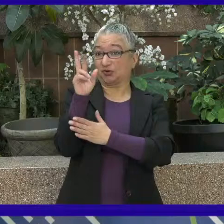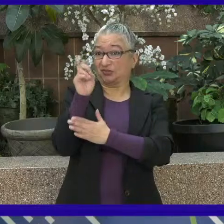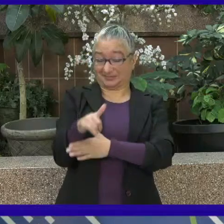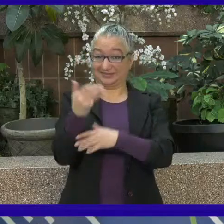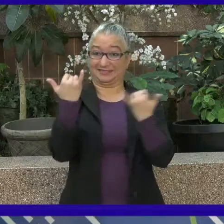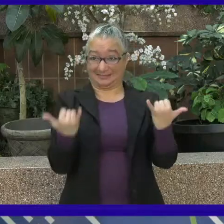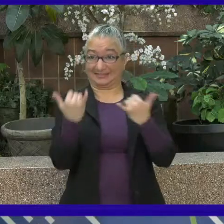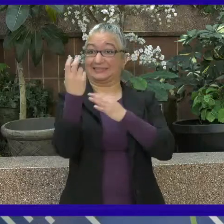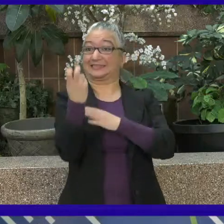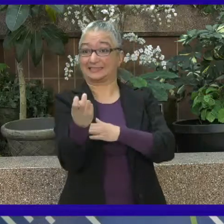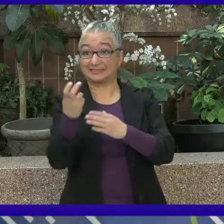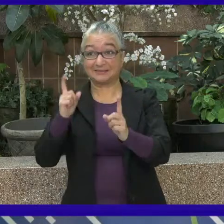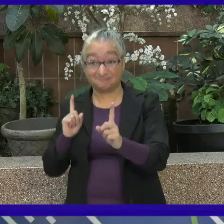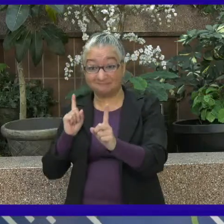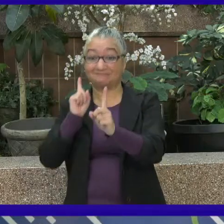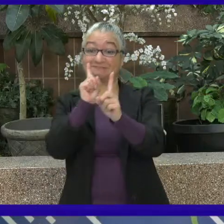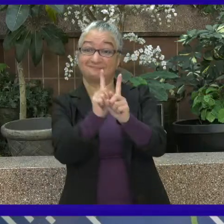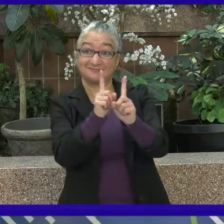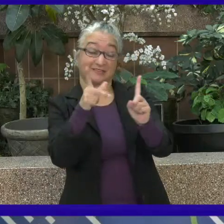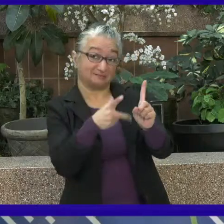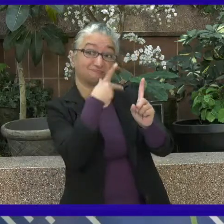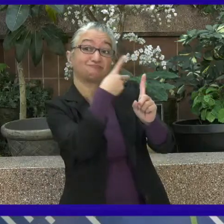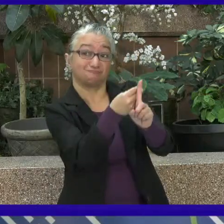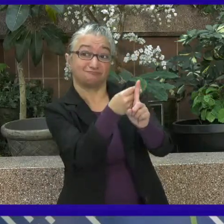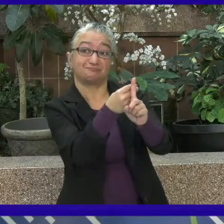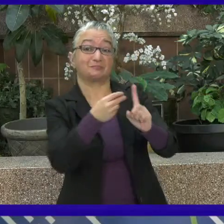and i think i just saw and heard so many of the stories of what